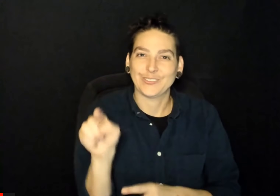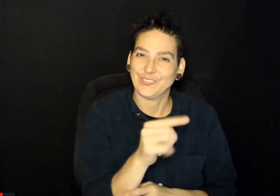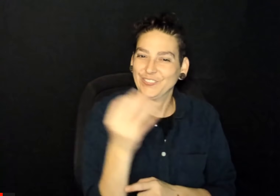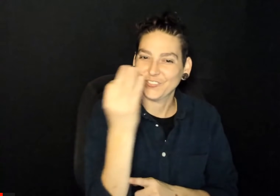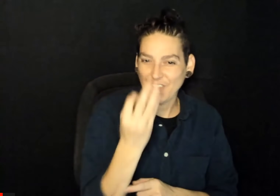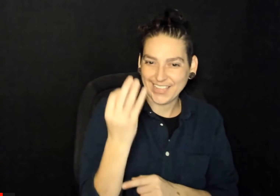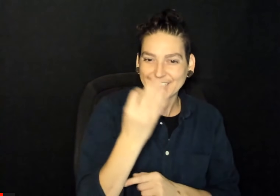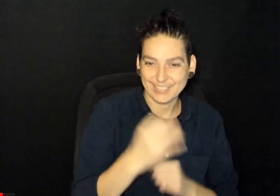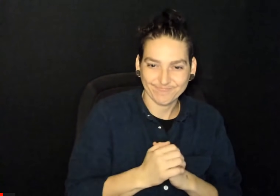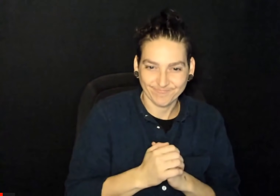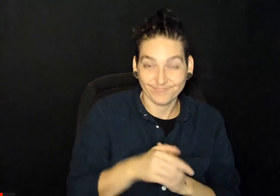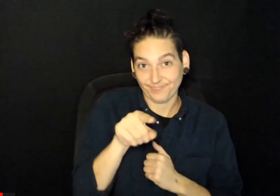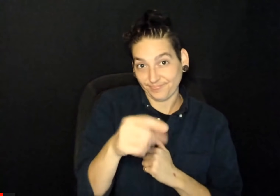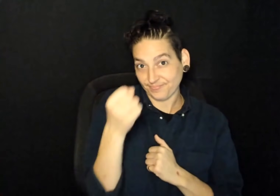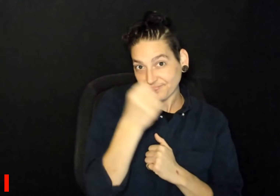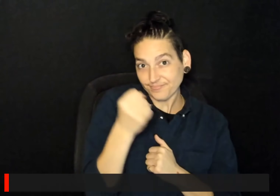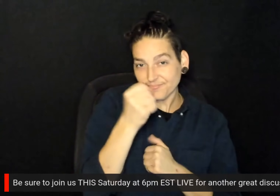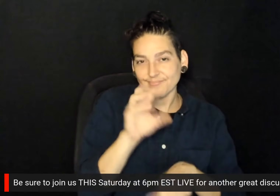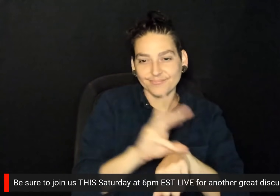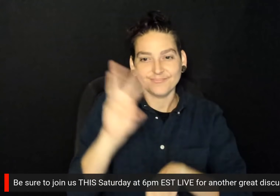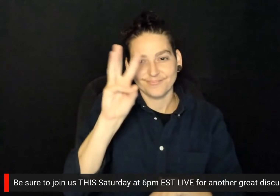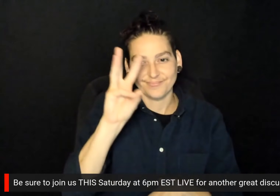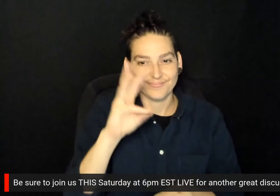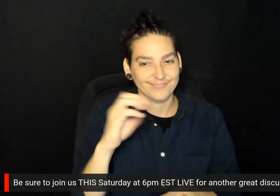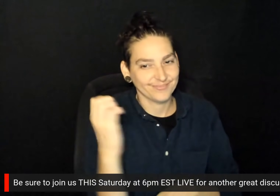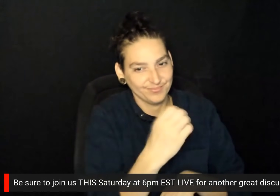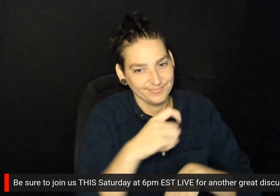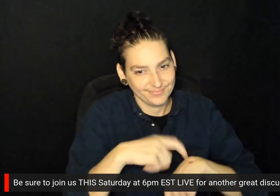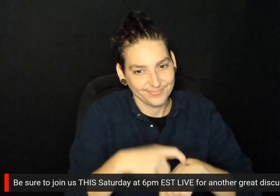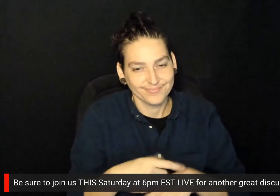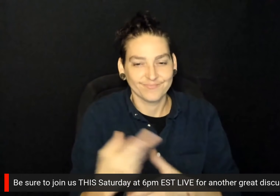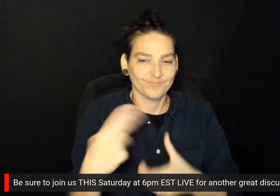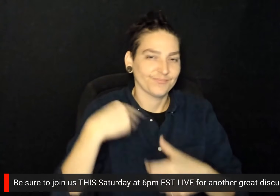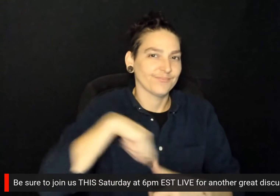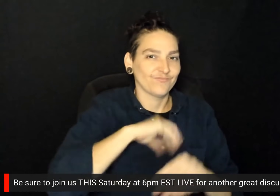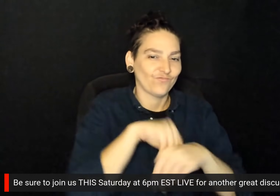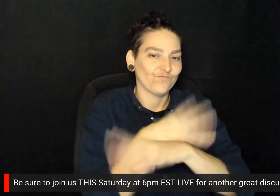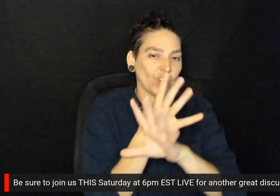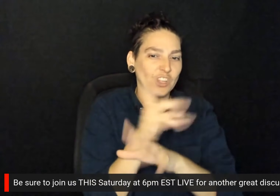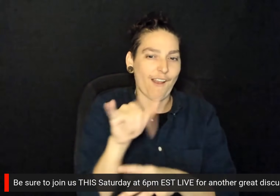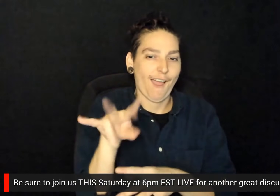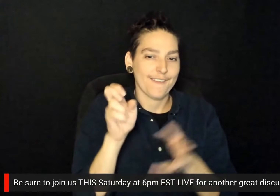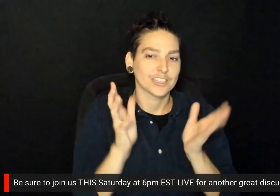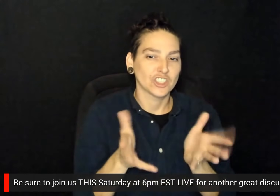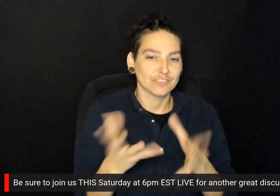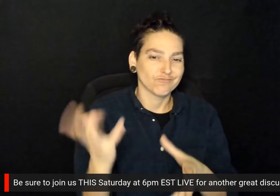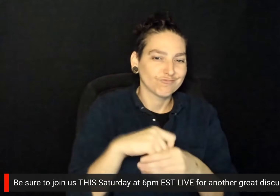Friday then this Saturday at 6 PM Eastern time join us for a live panel of diverse guests